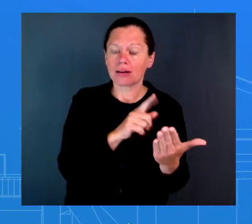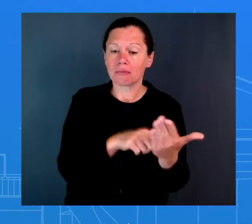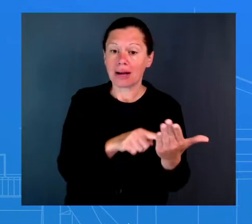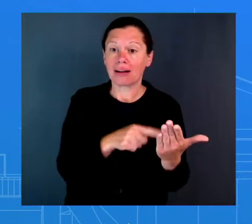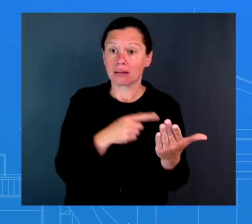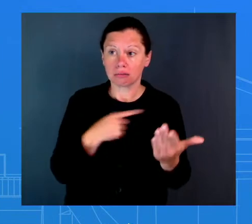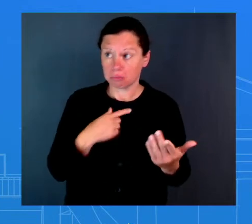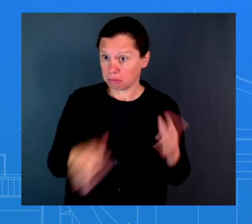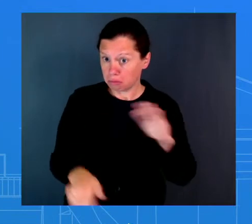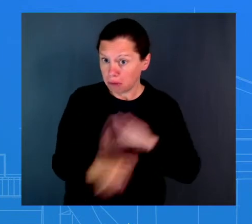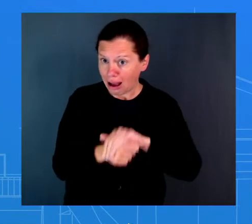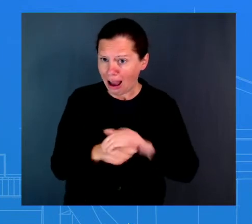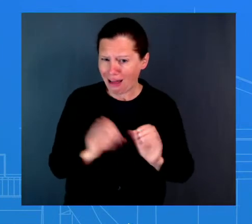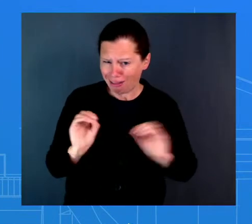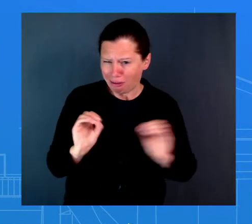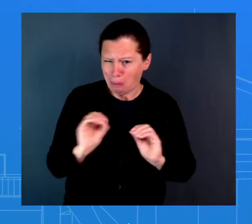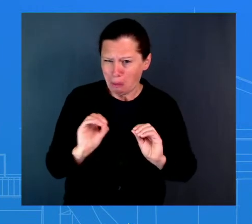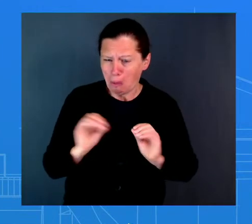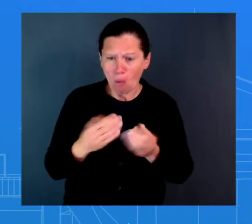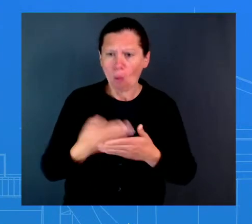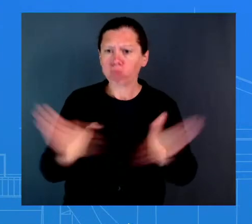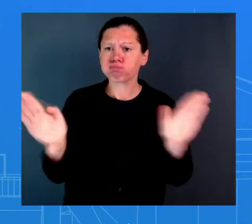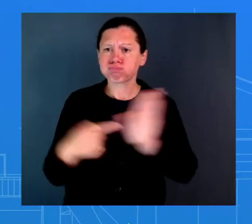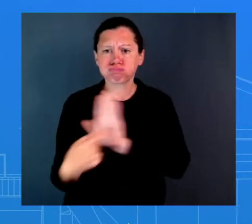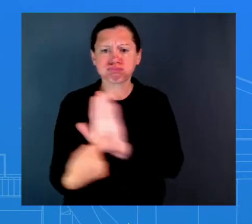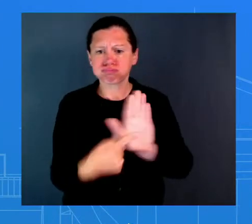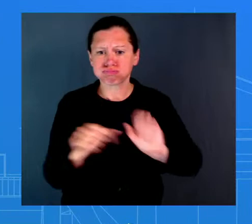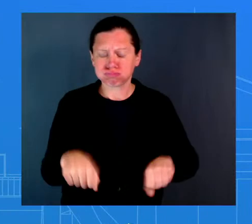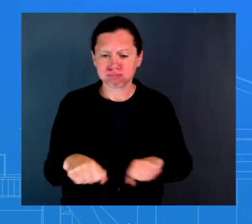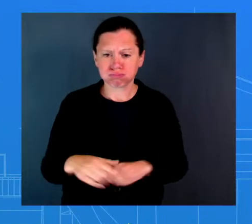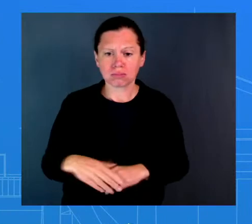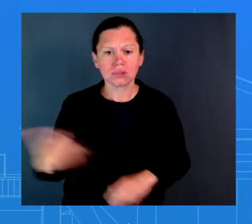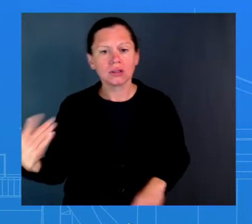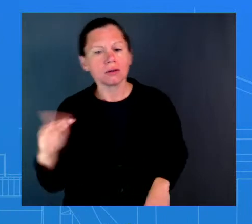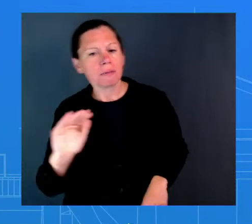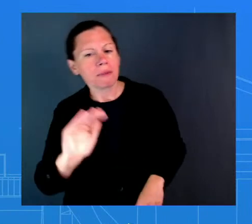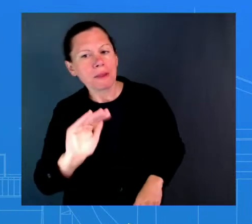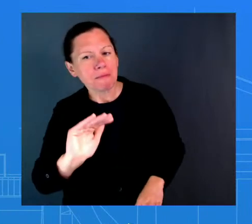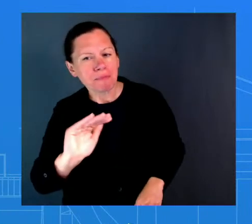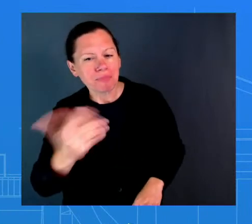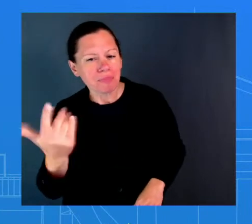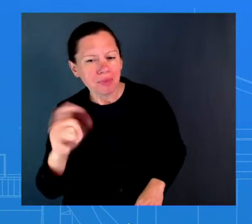The Press: And then, you reiterated the importance of territorial sovereignty and you noted that in the 21st century,